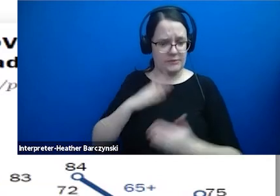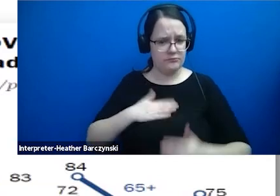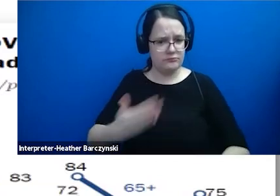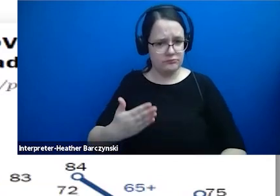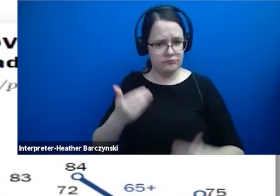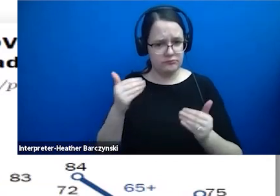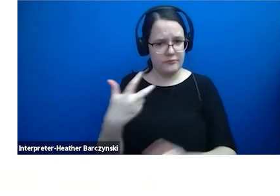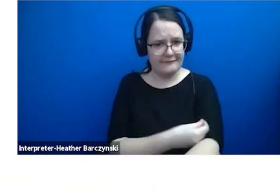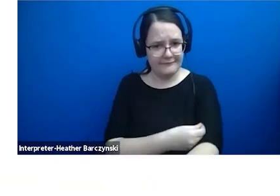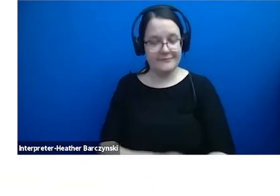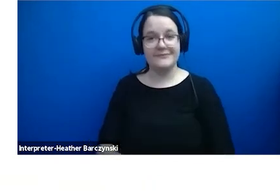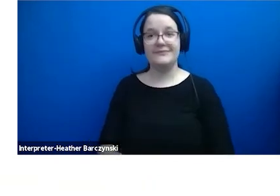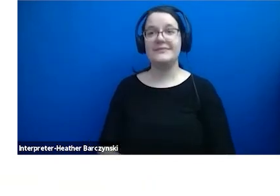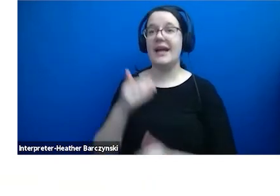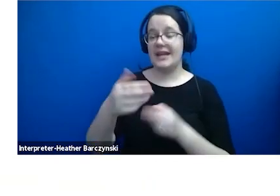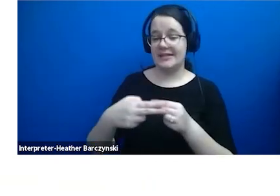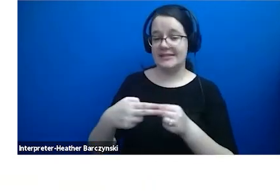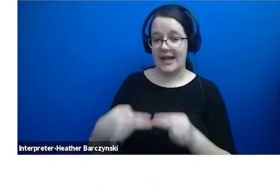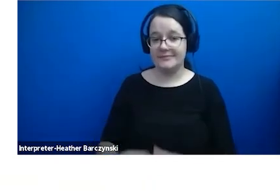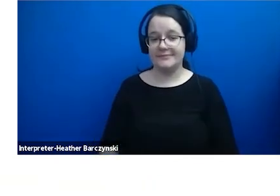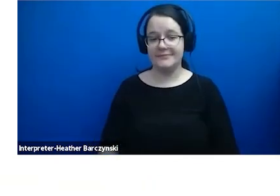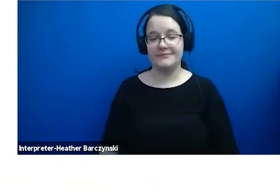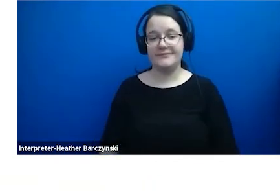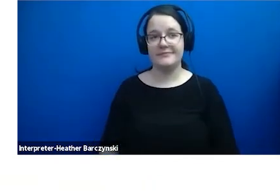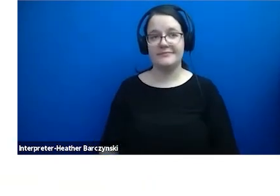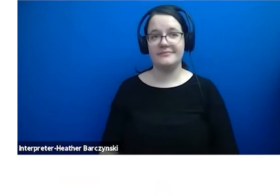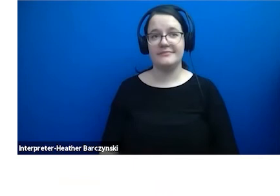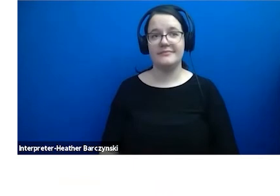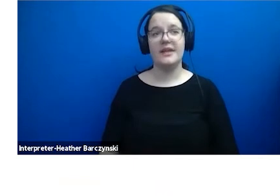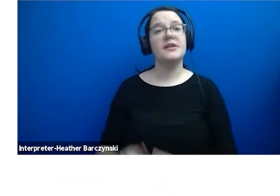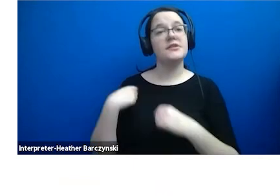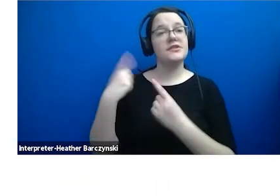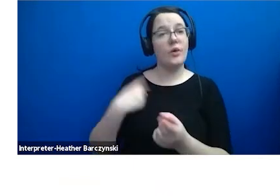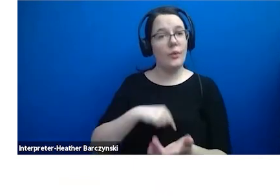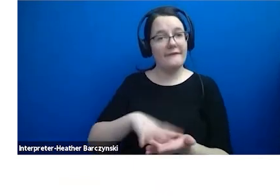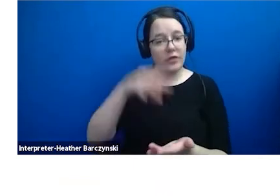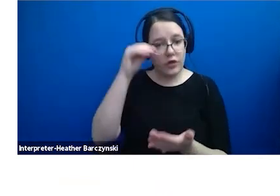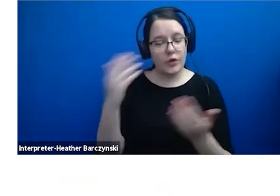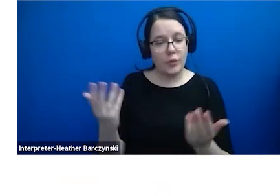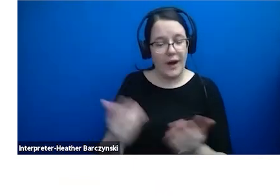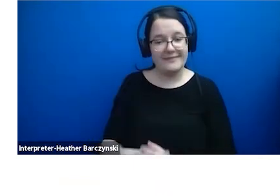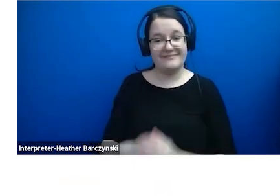next slide please so what we've learned here is that education really does matter i mean